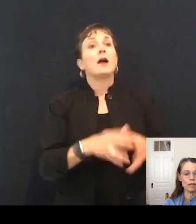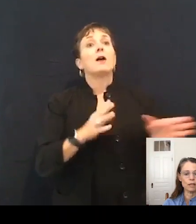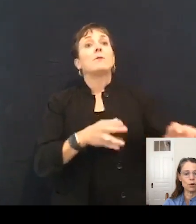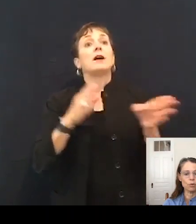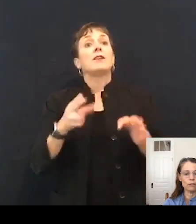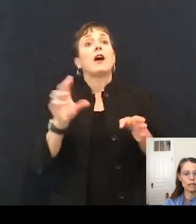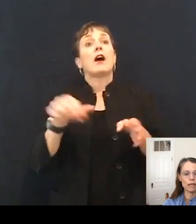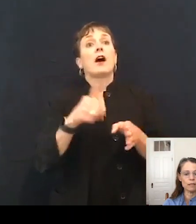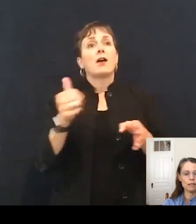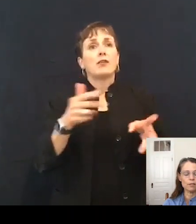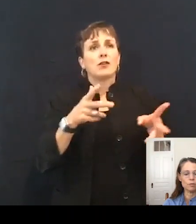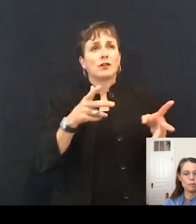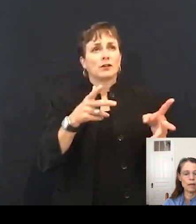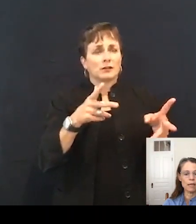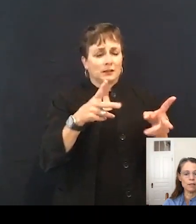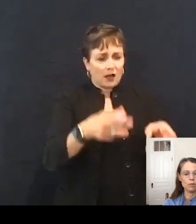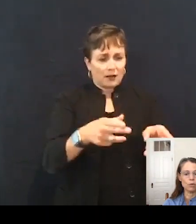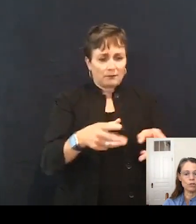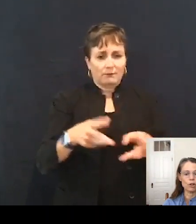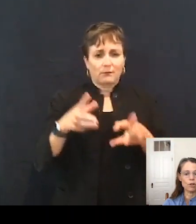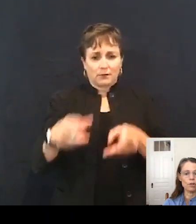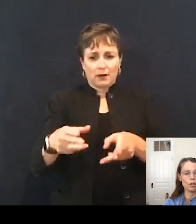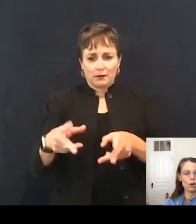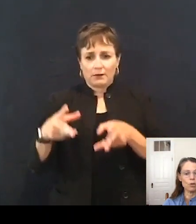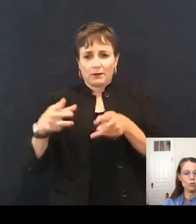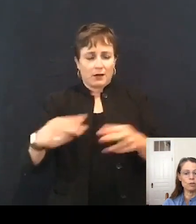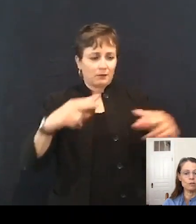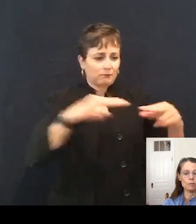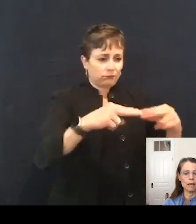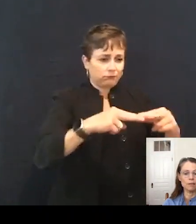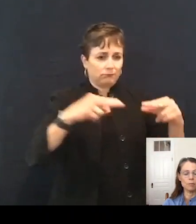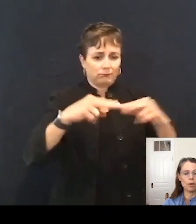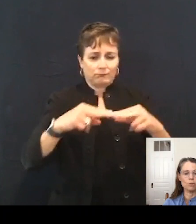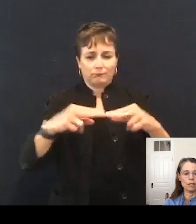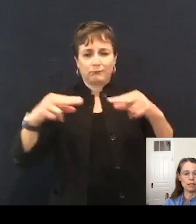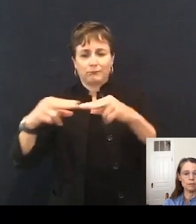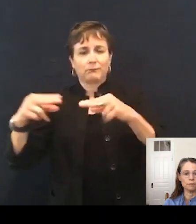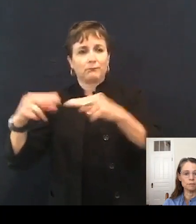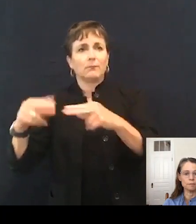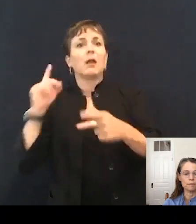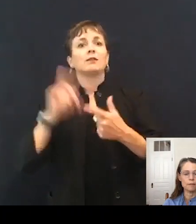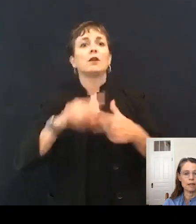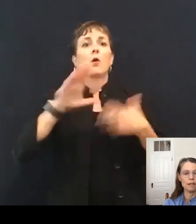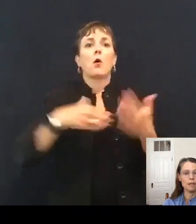only exons remain, which are the code to make the protein.